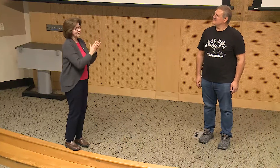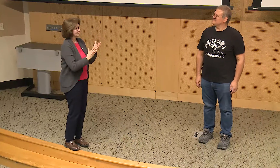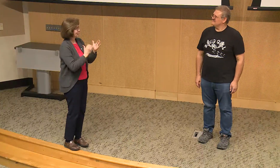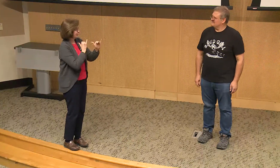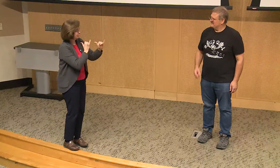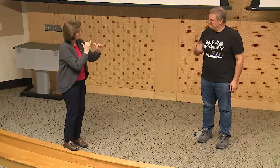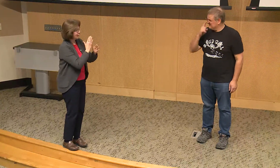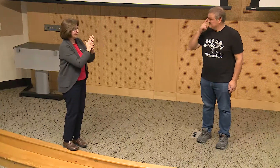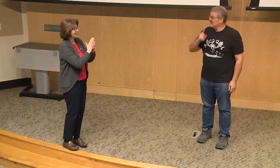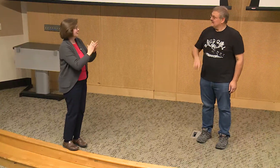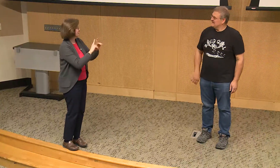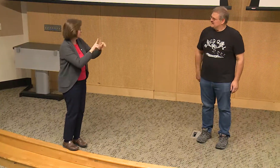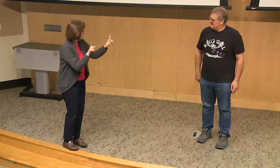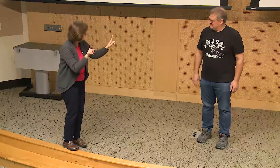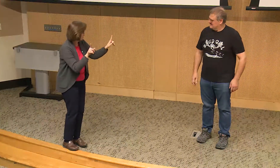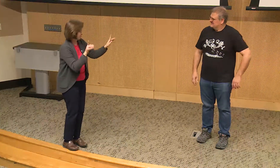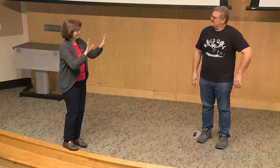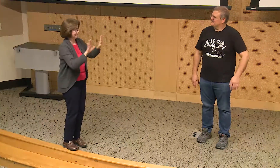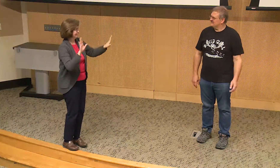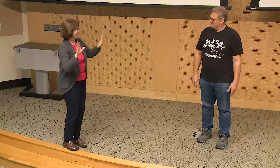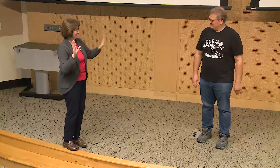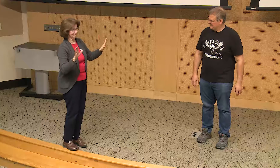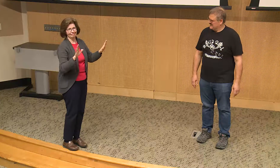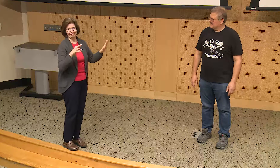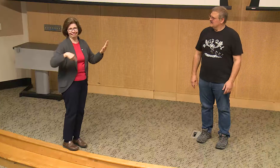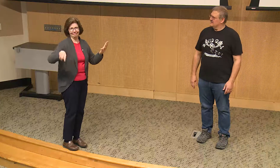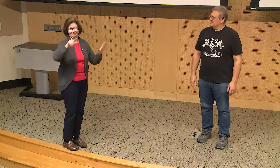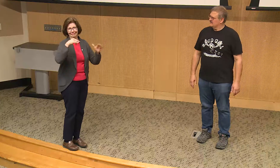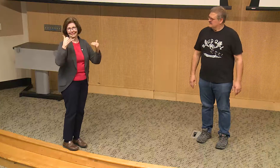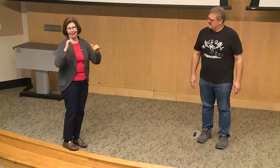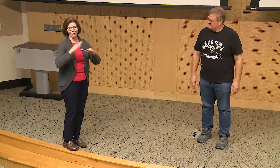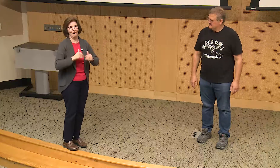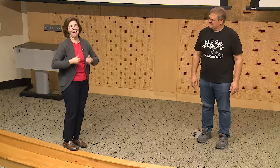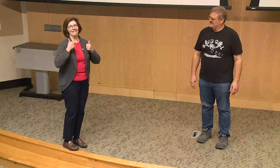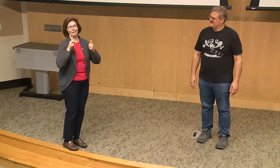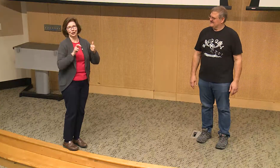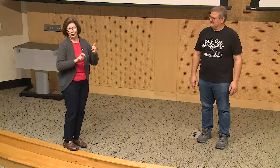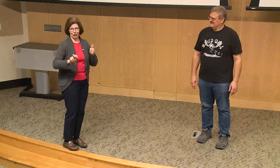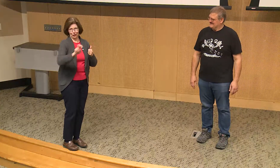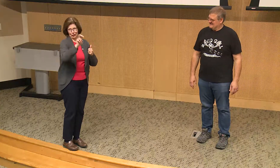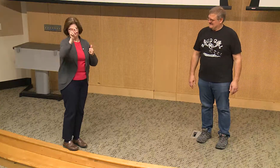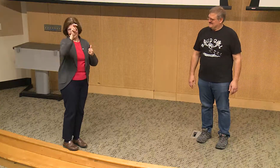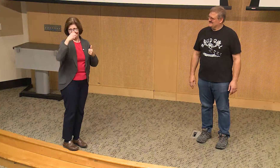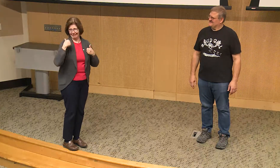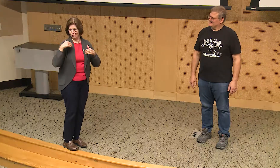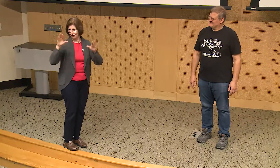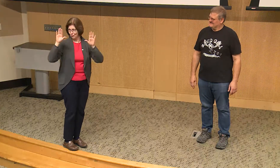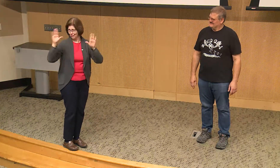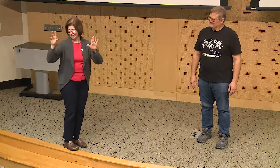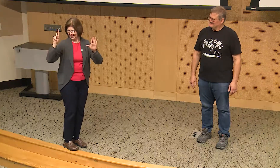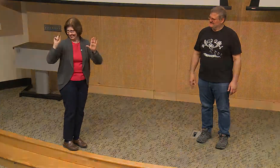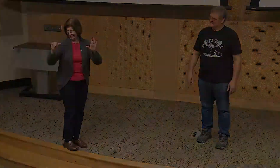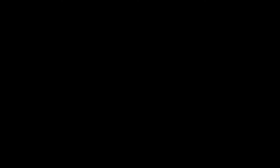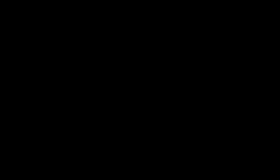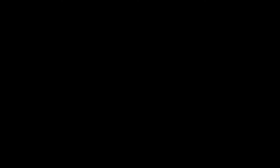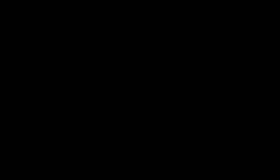Some has been the same as mine. Some is different. Everybody here is on a life journey, so thank you.